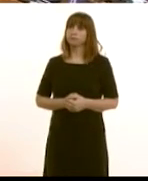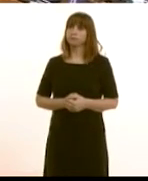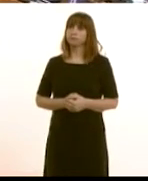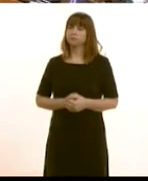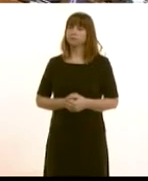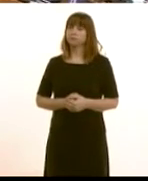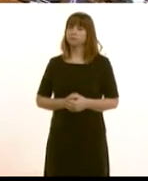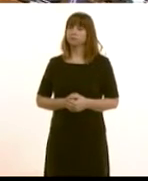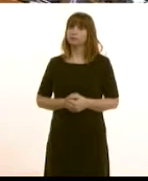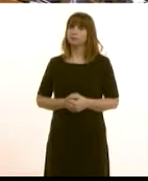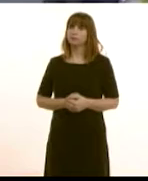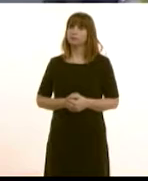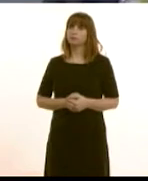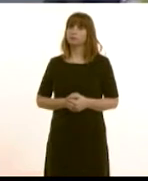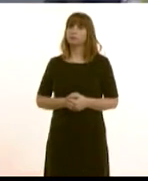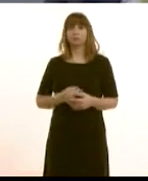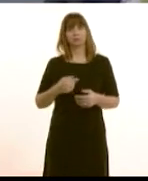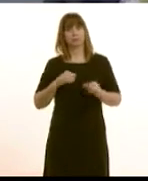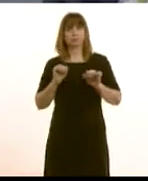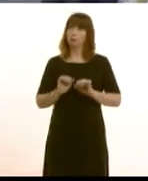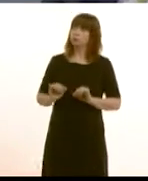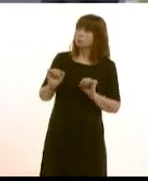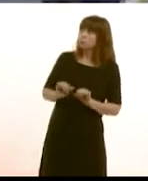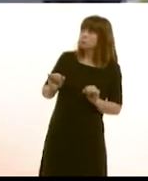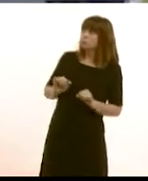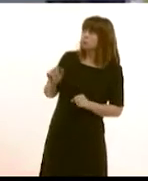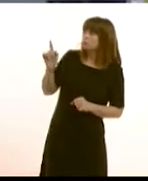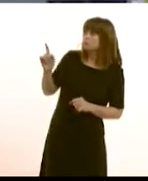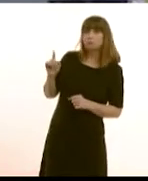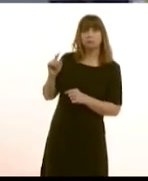of the tidal lagoon, while we wait for the UK Government to make their decisionóit does